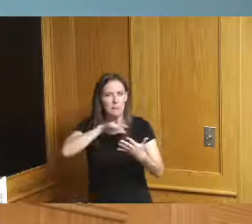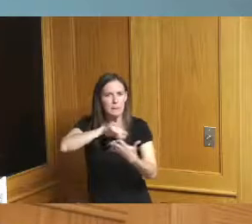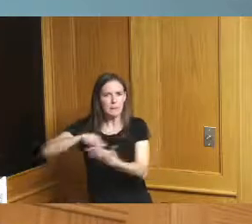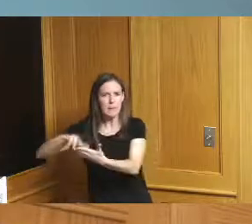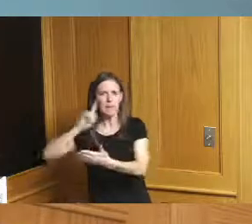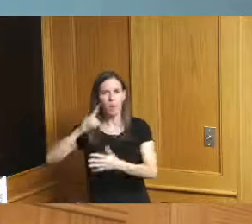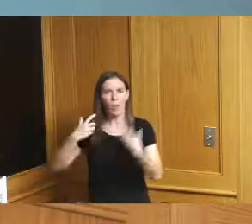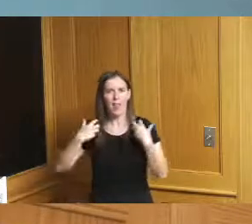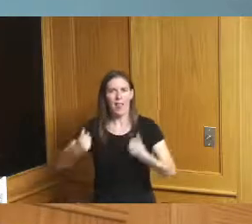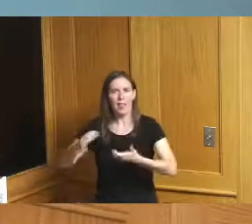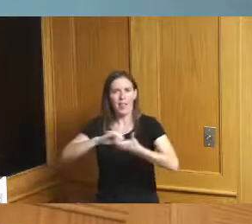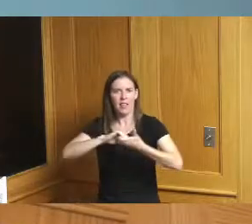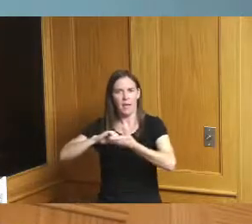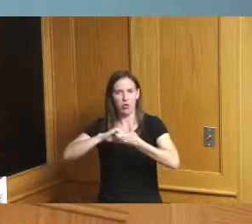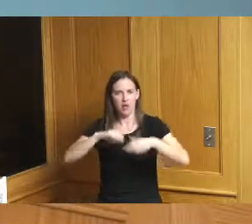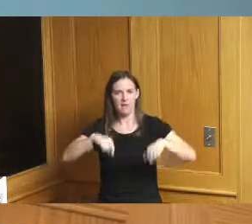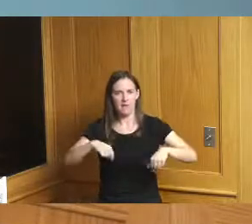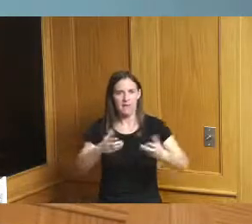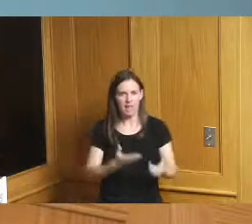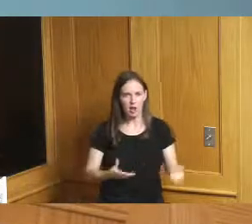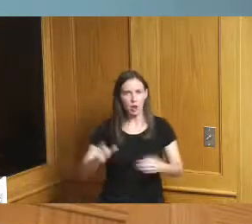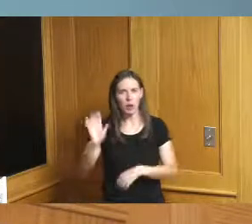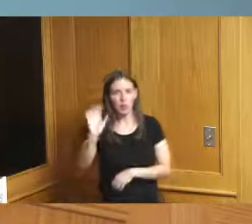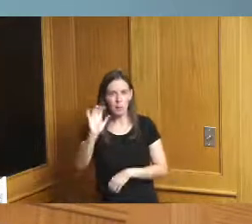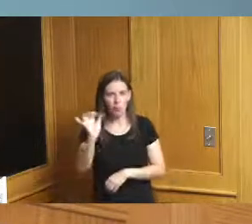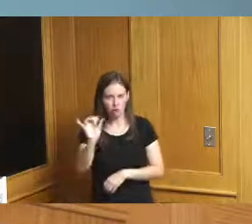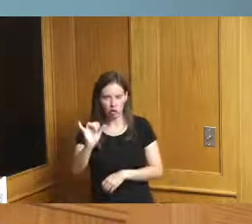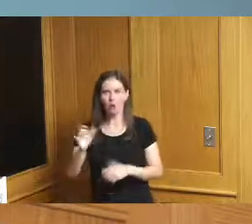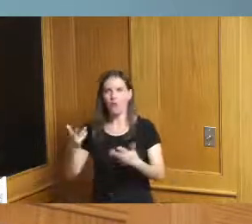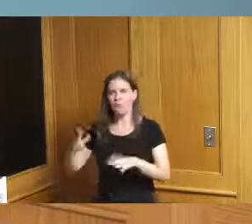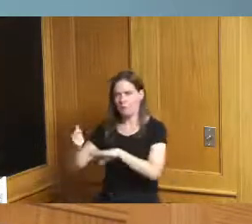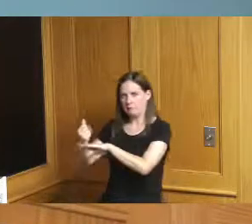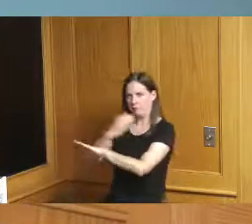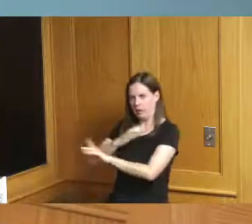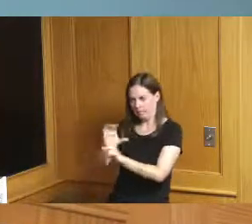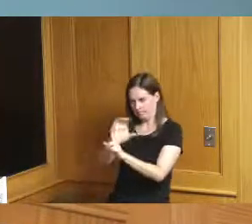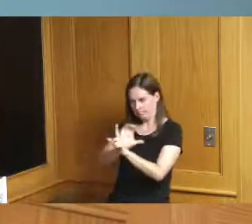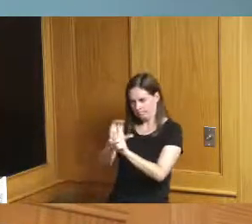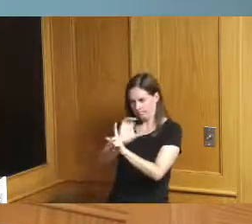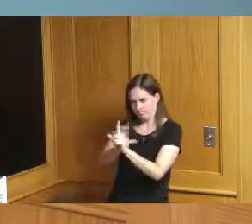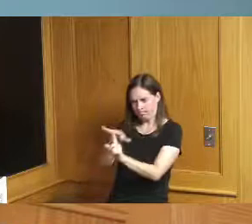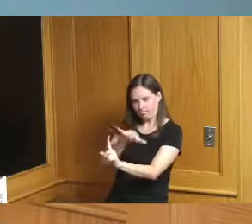and in Columbus and sensitively and what we saw was Columbus jumped with the number of people